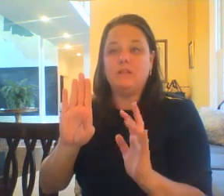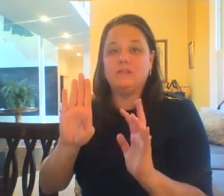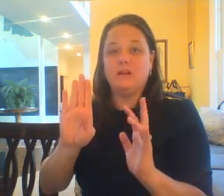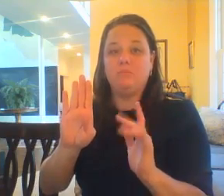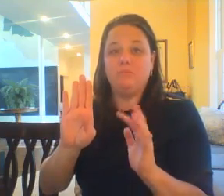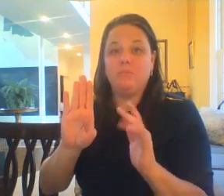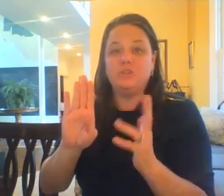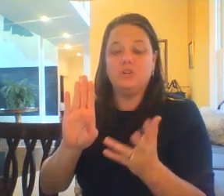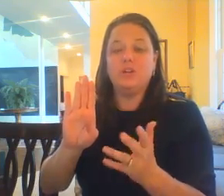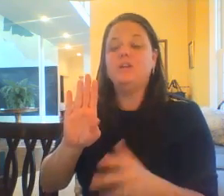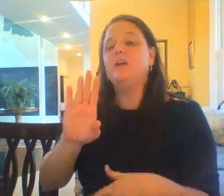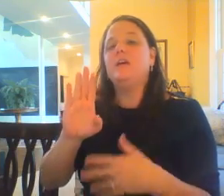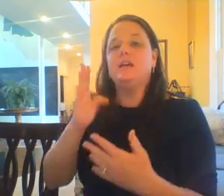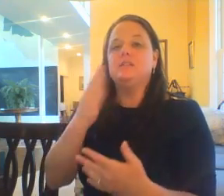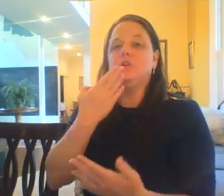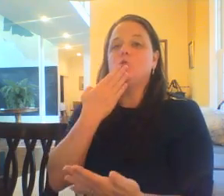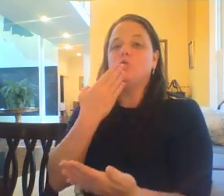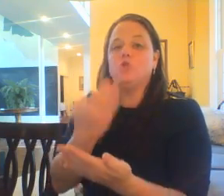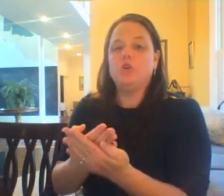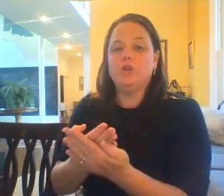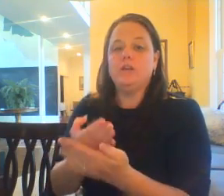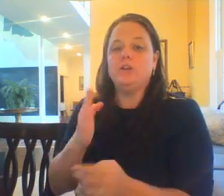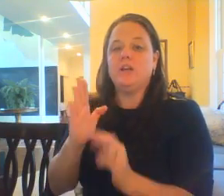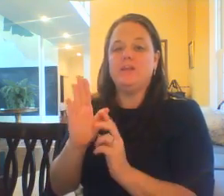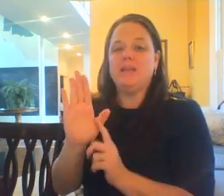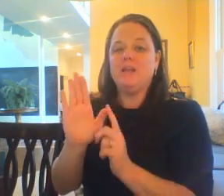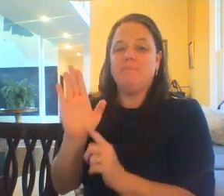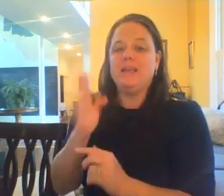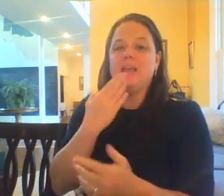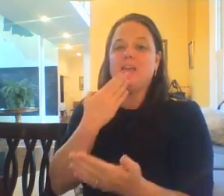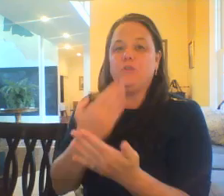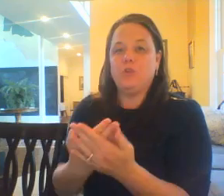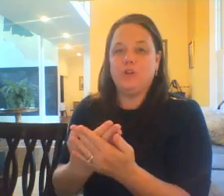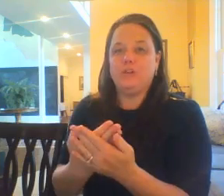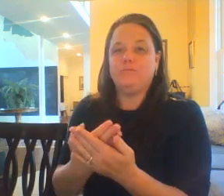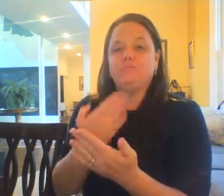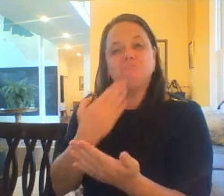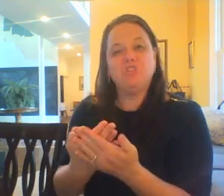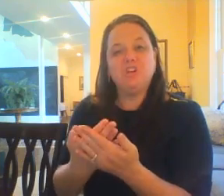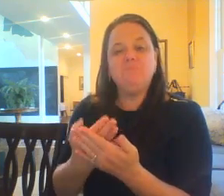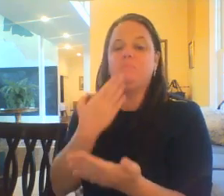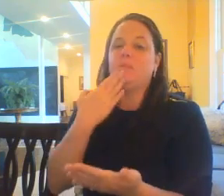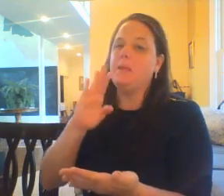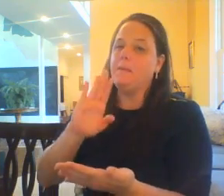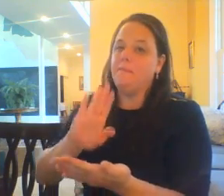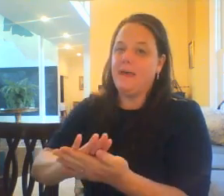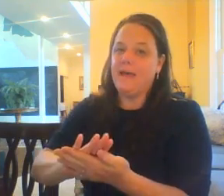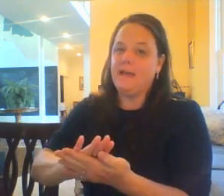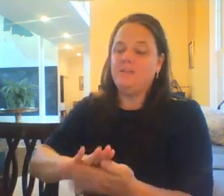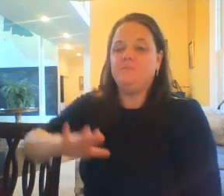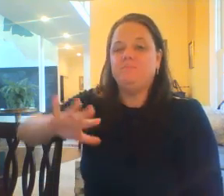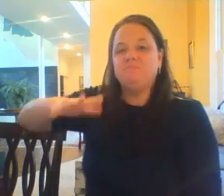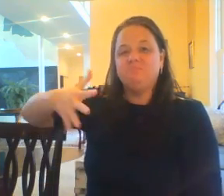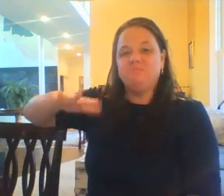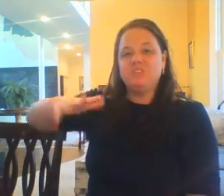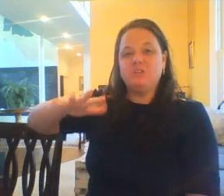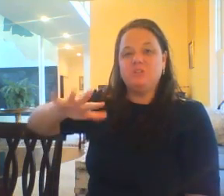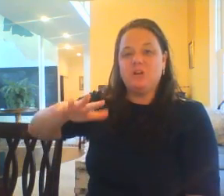means good and so good you're kind of making a be hand for good good bad so so So, "GOOD" you're kind of making a "B"hand for good.